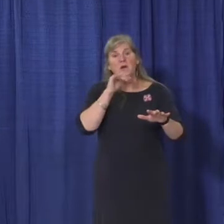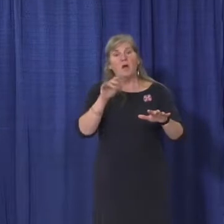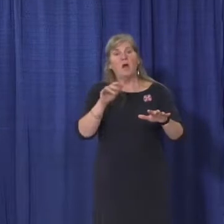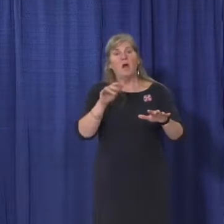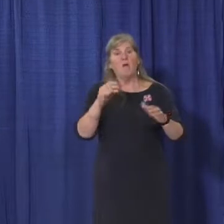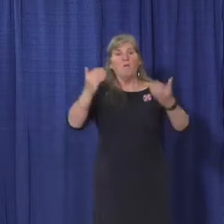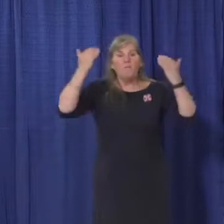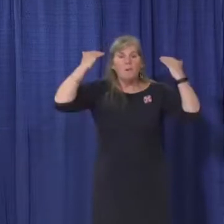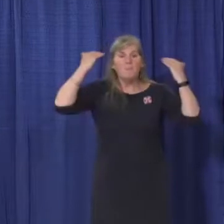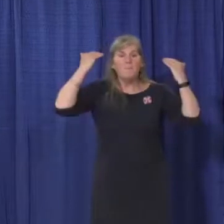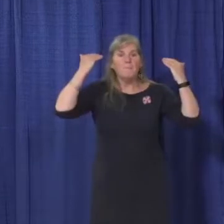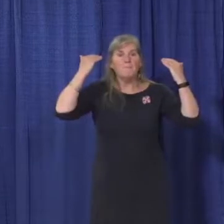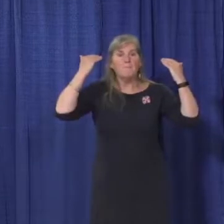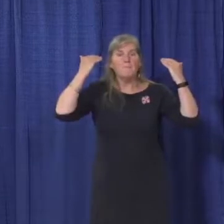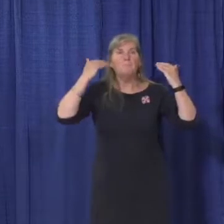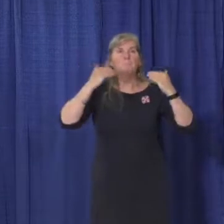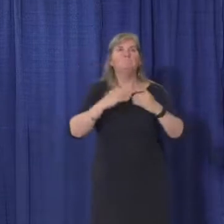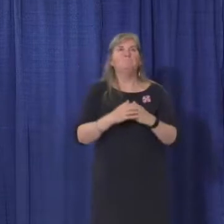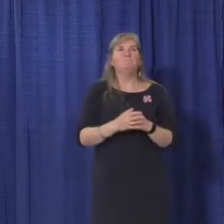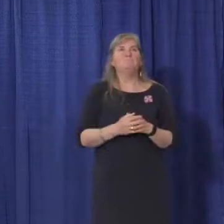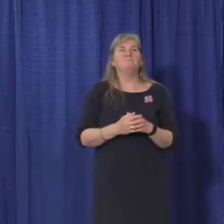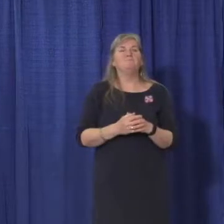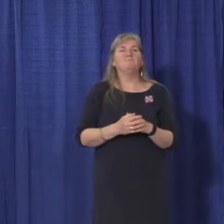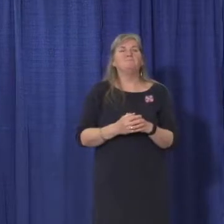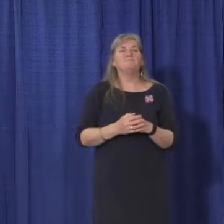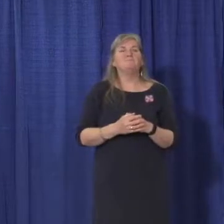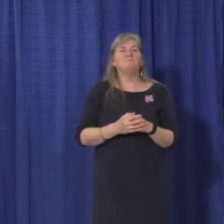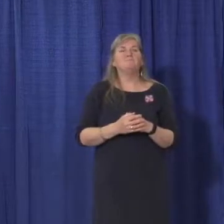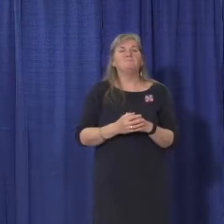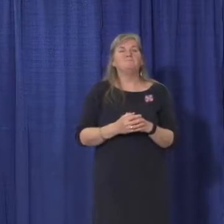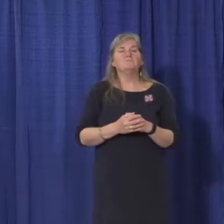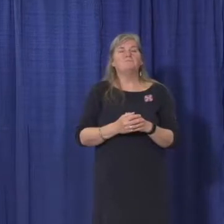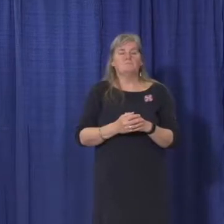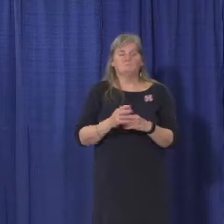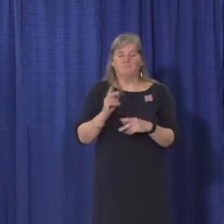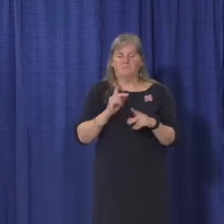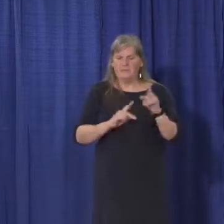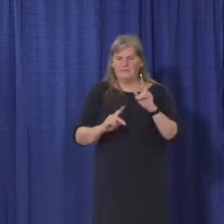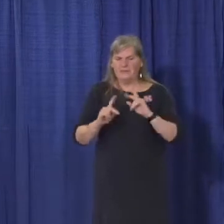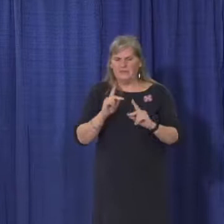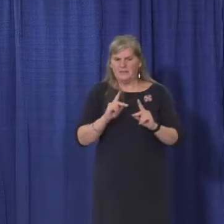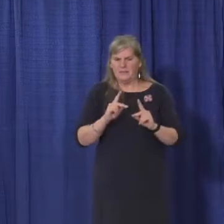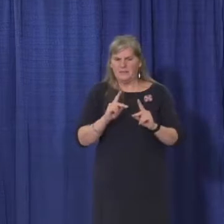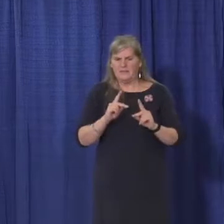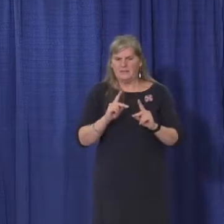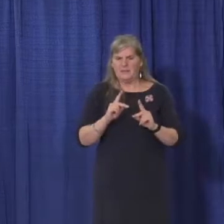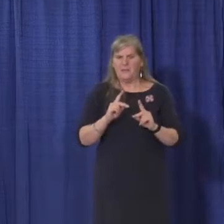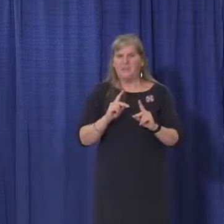because people are carrying back